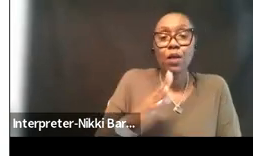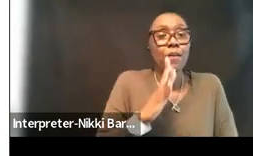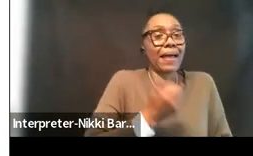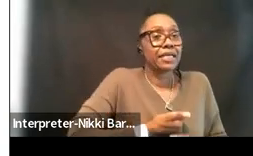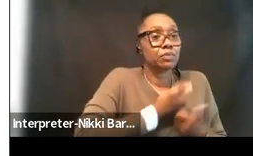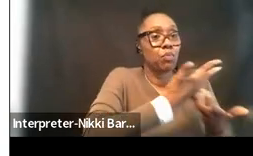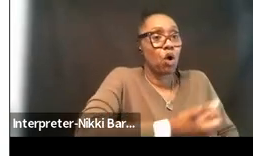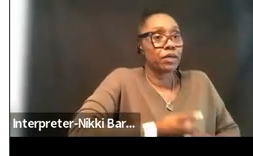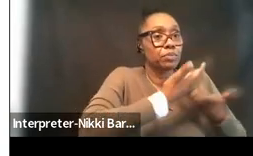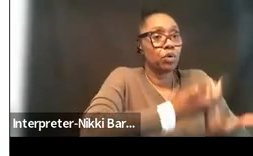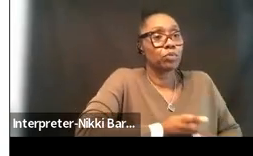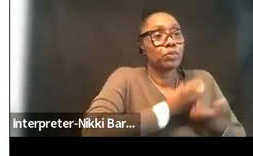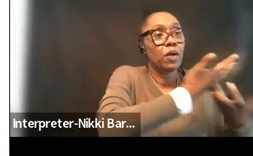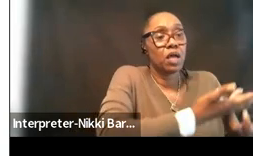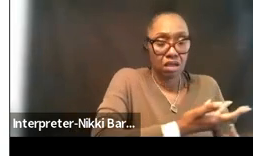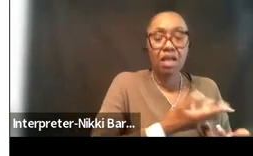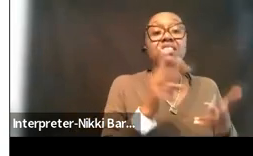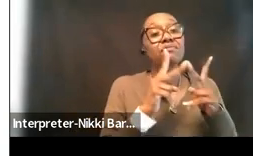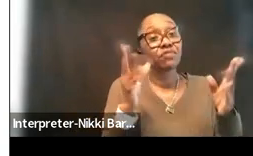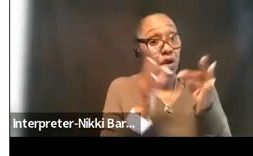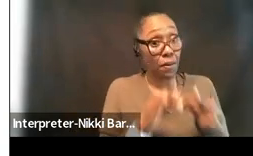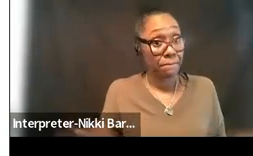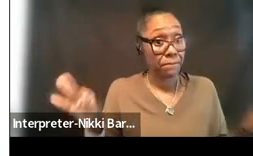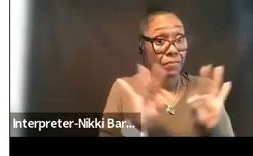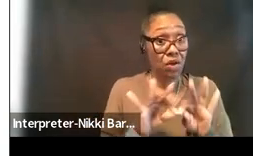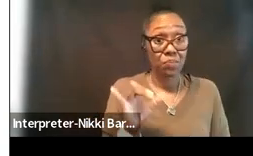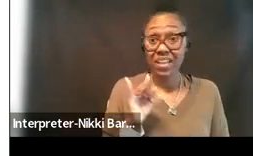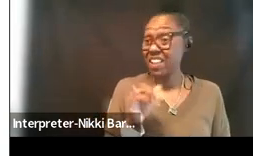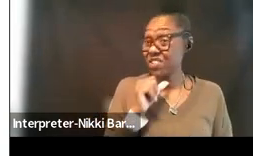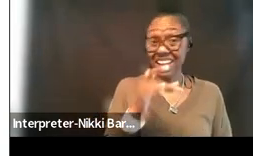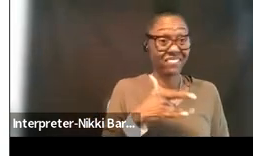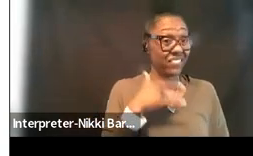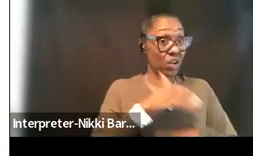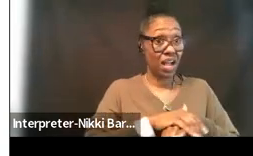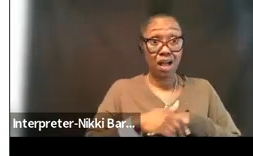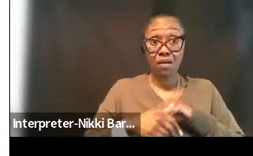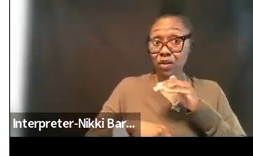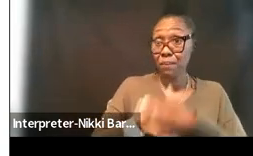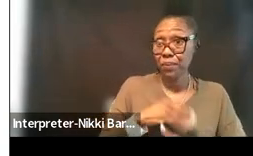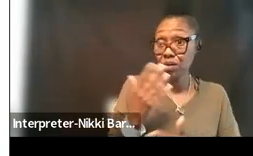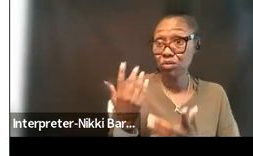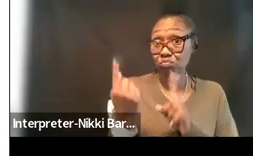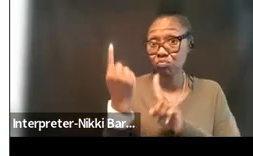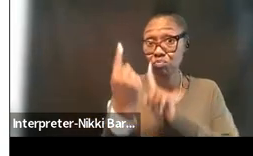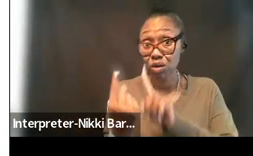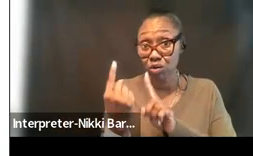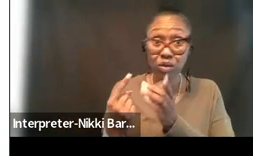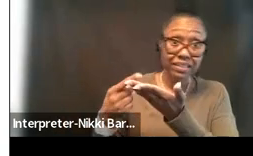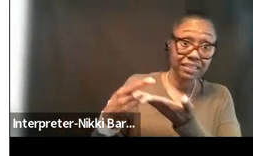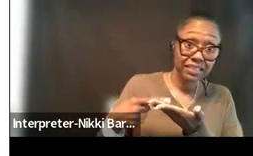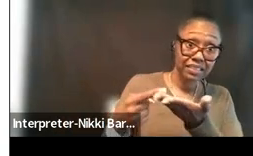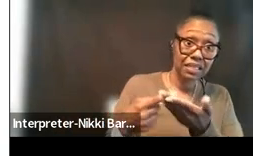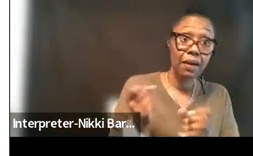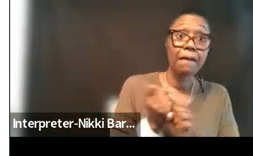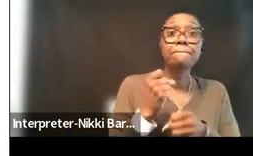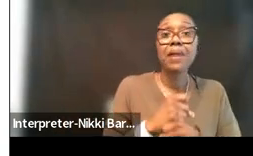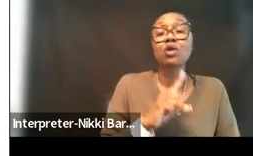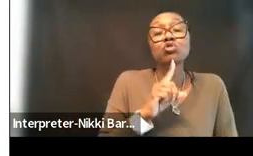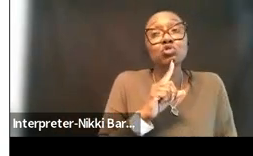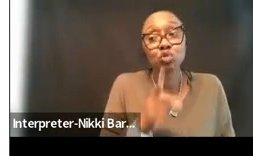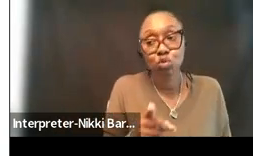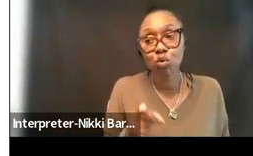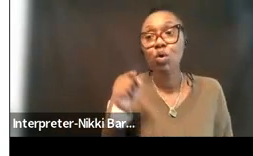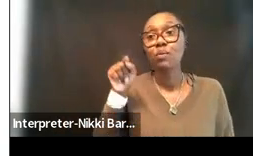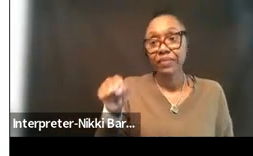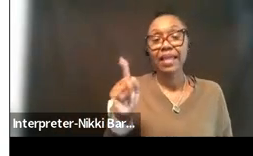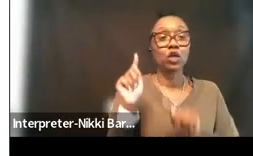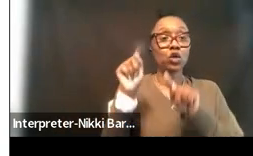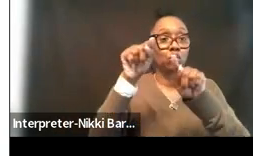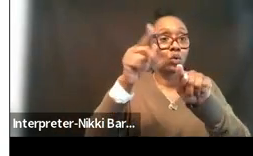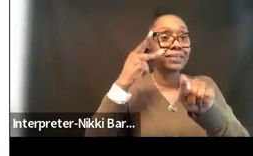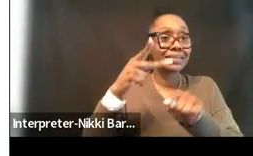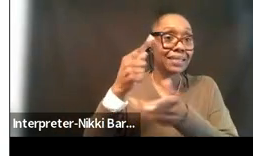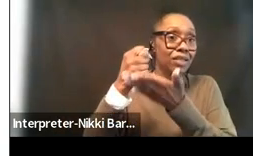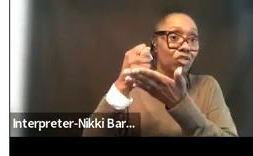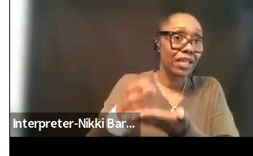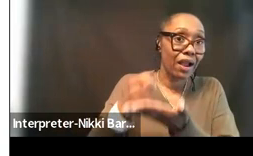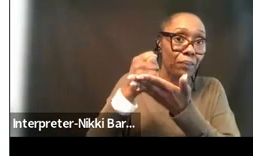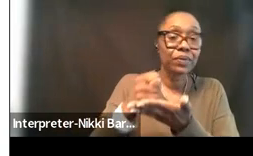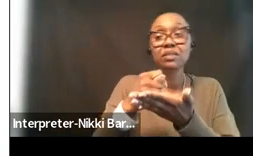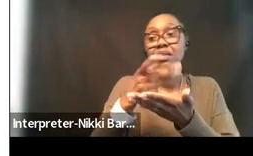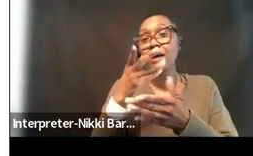It's very important. And then if you are not someone who feels comfortable addressing suicide directly, being sure that this person is being followed up with a professional or the suicide helpline or anything like that.